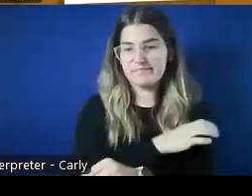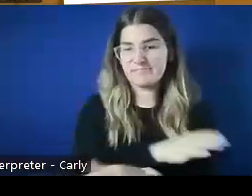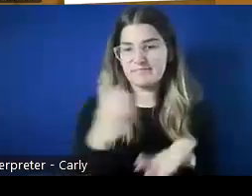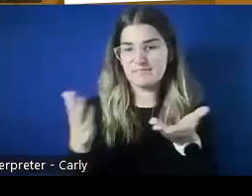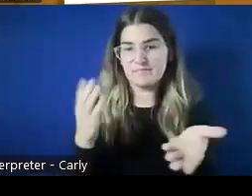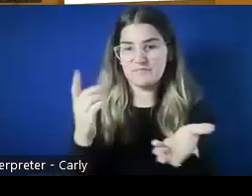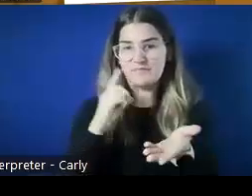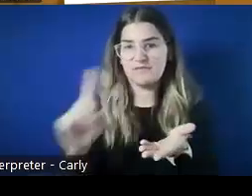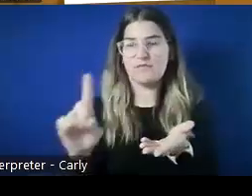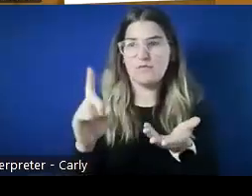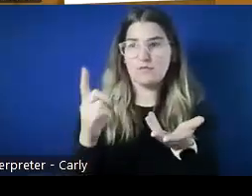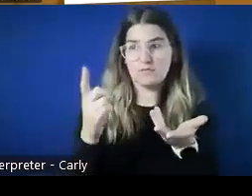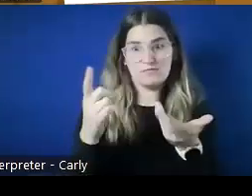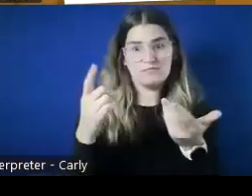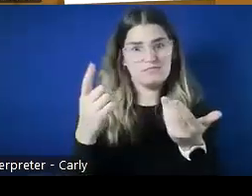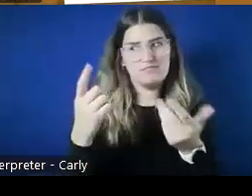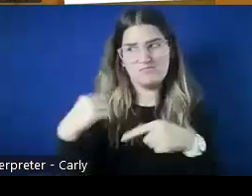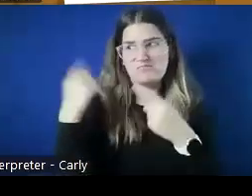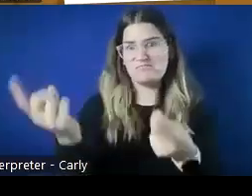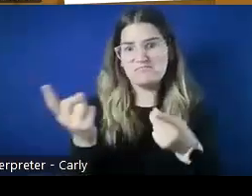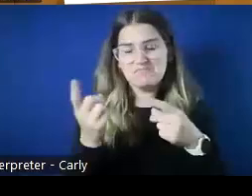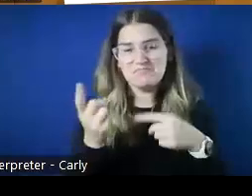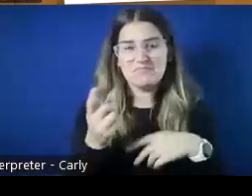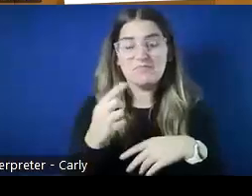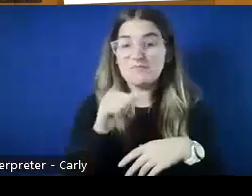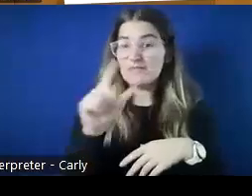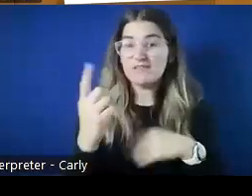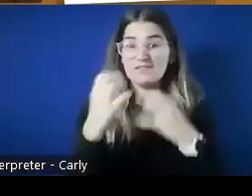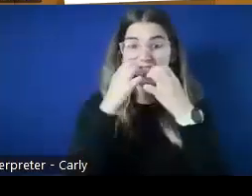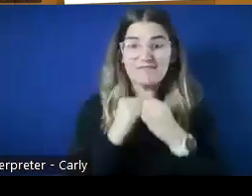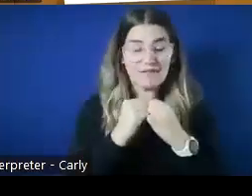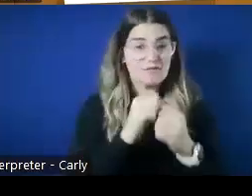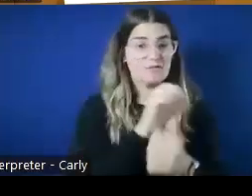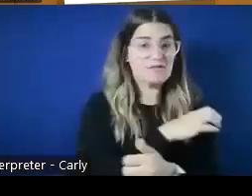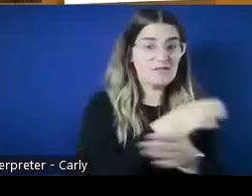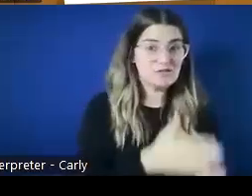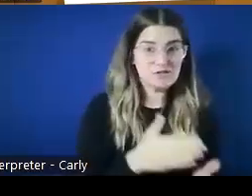and been a very valued not only clinician but leader particularly around our start services